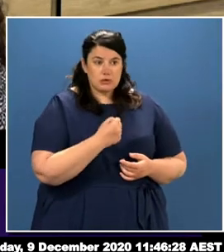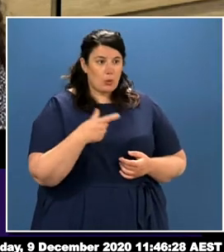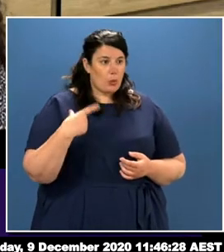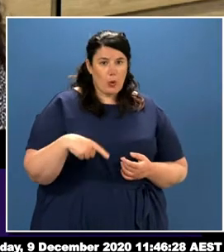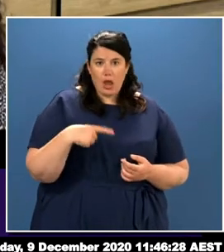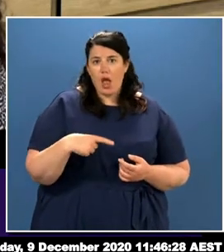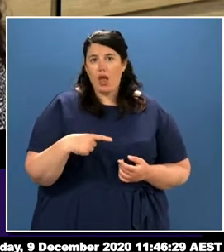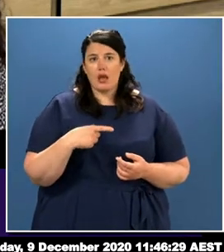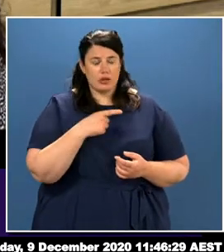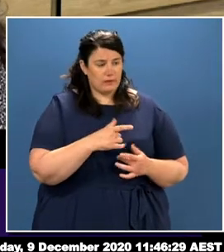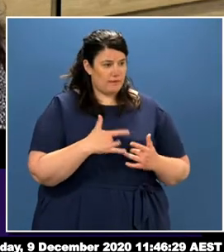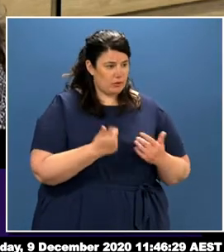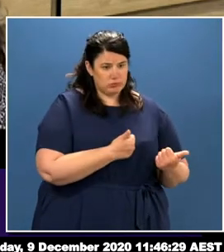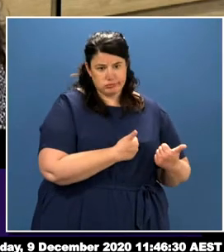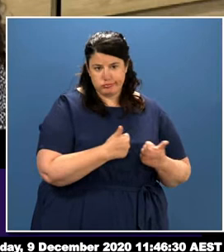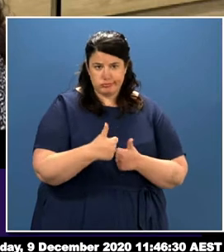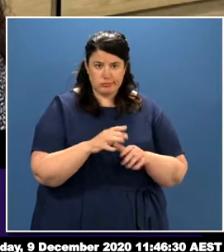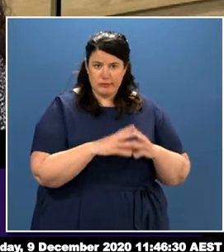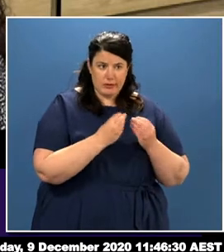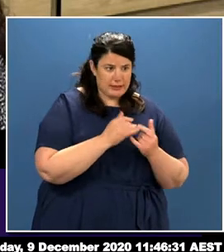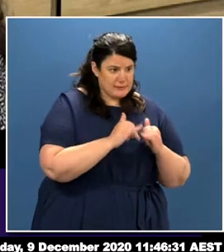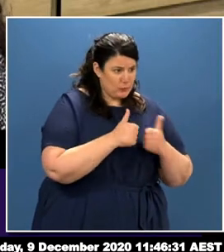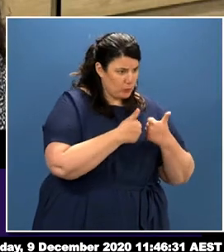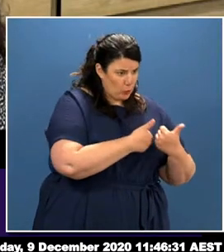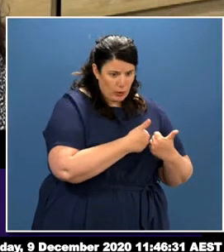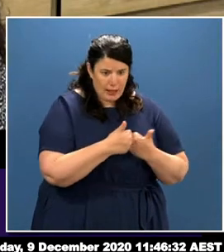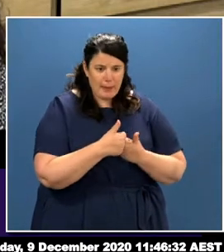felt that you had performed well, you saw it as a good opportunity ---